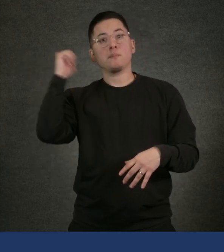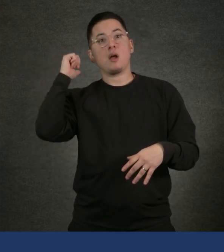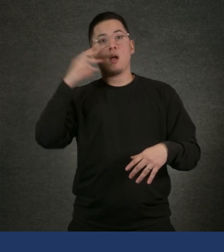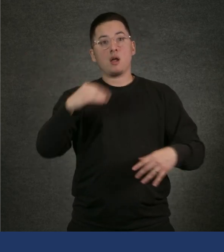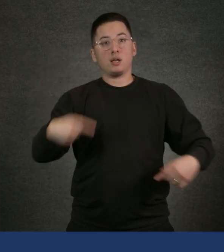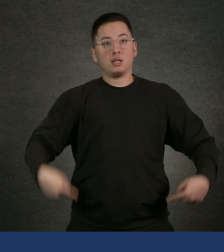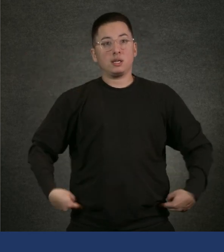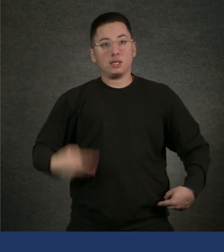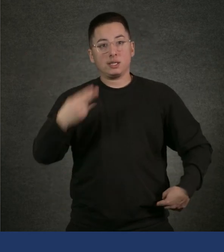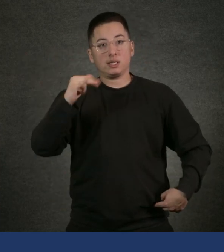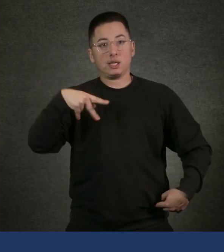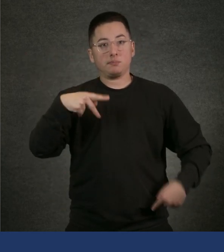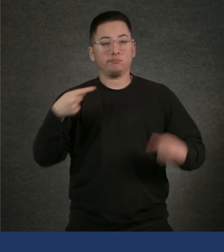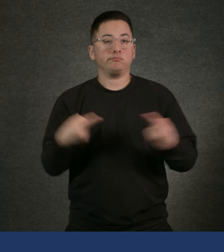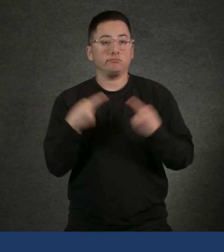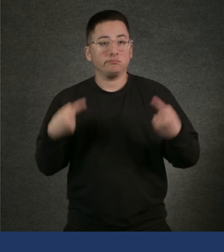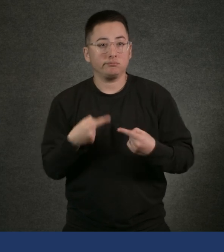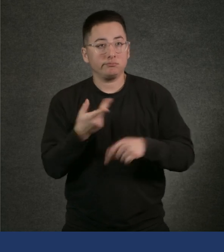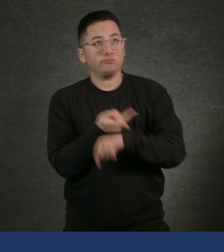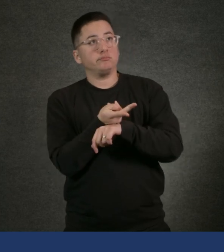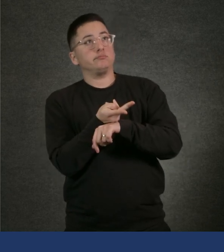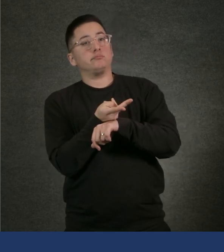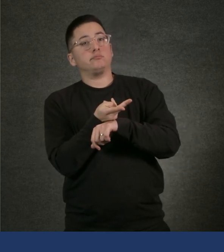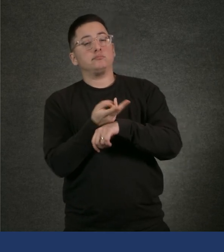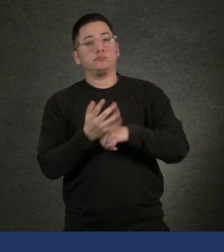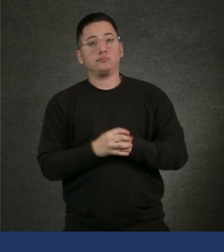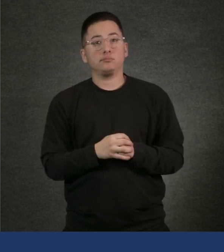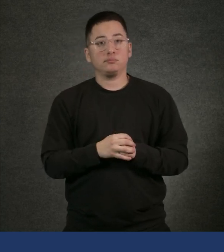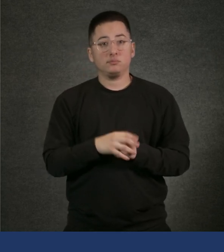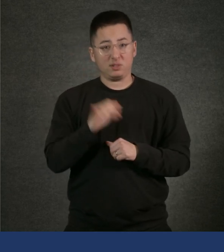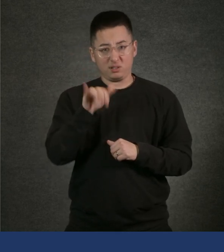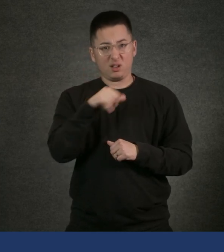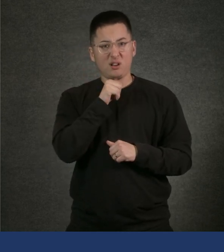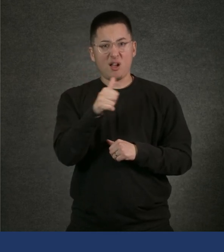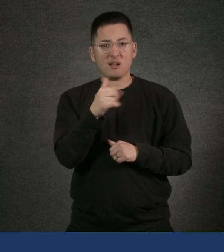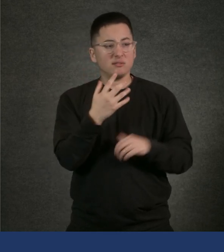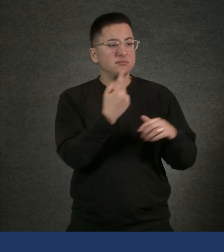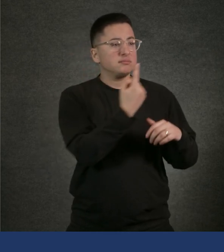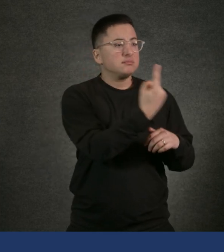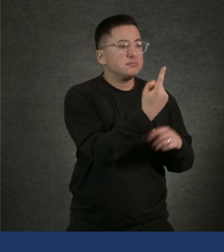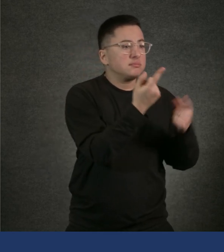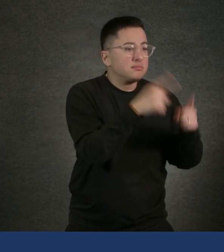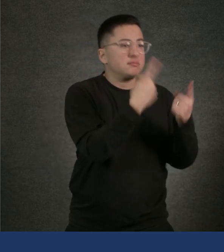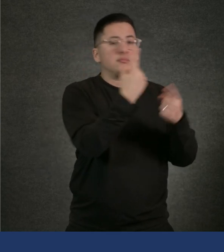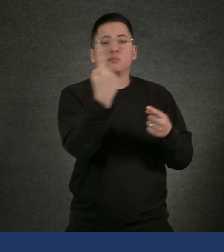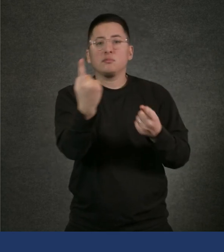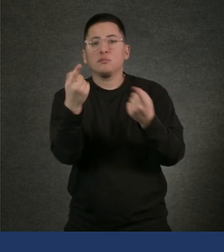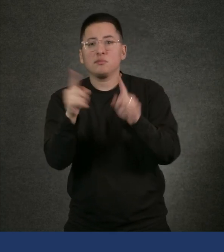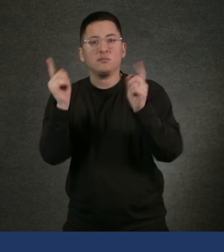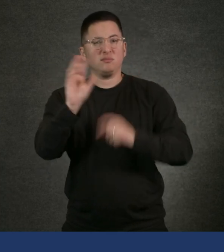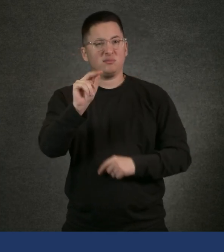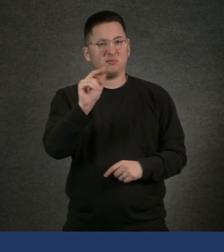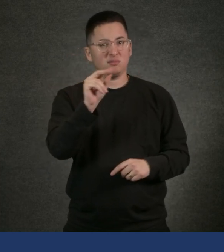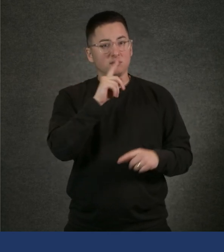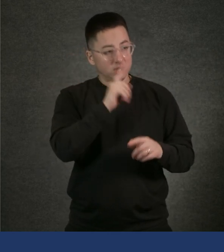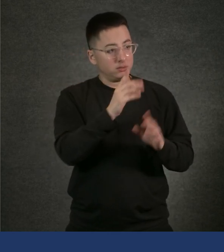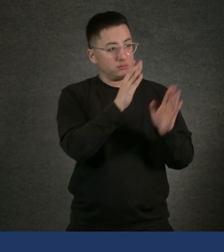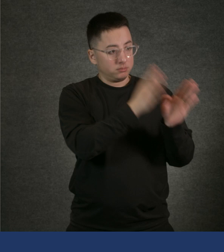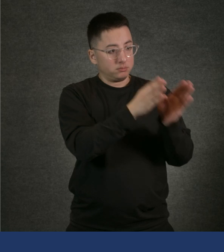They are a pattern of symptoms of a failing system, long overdue for reform.